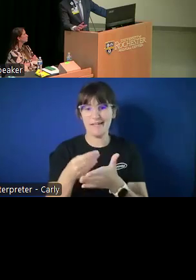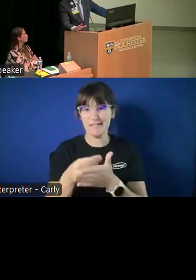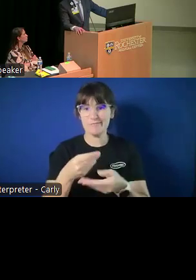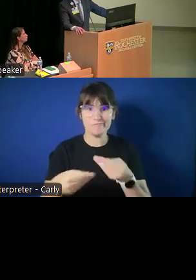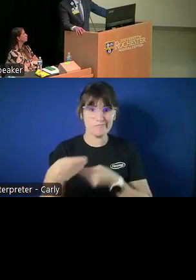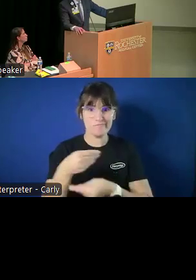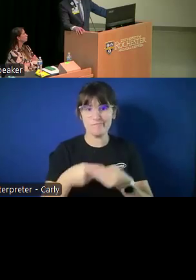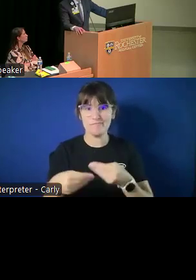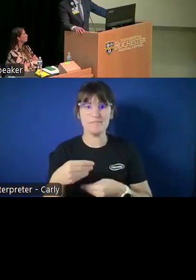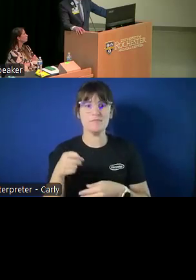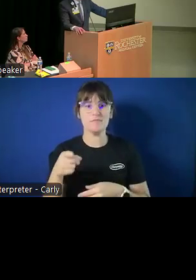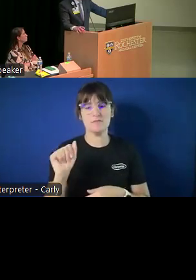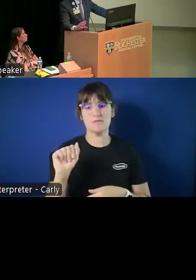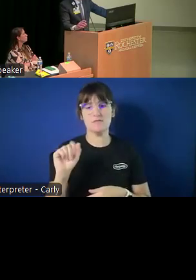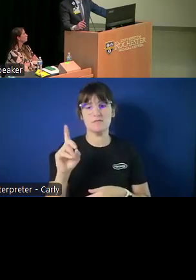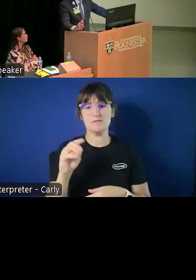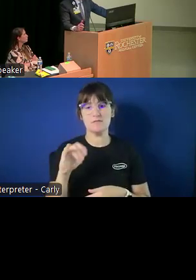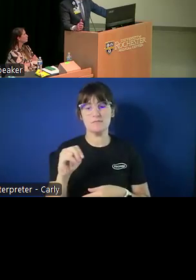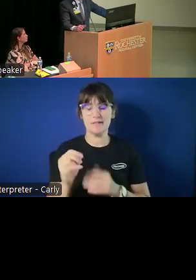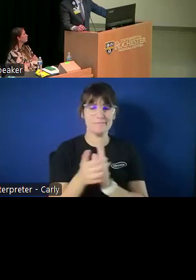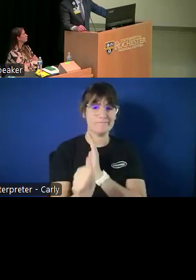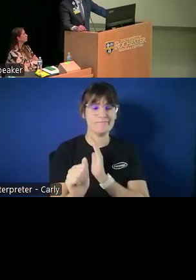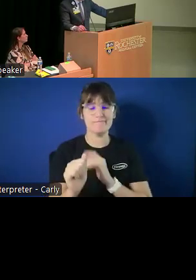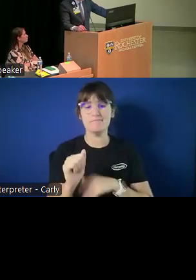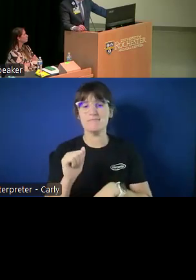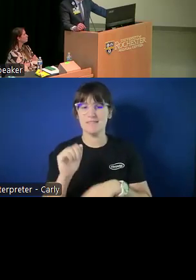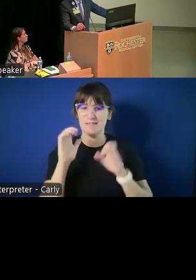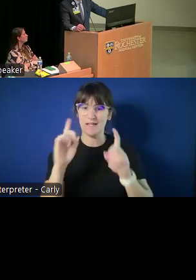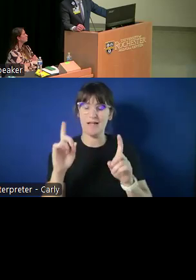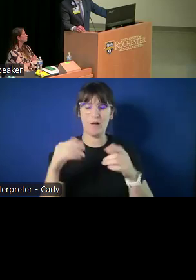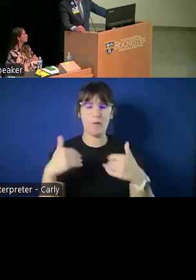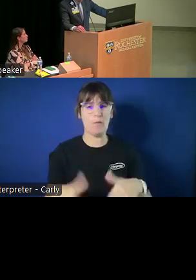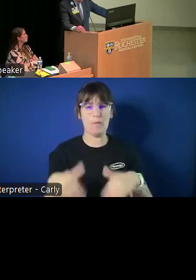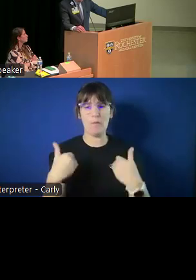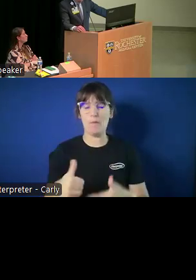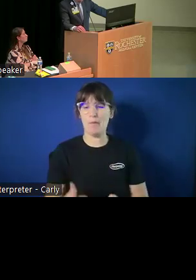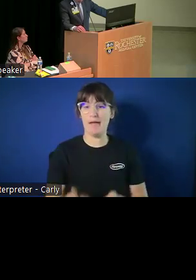administrative excellence and education is uh makes her a particularly helpful thought